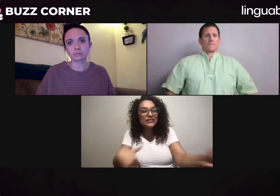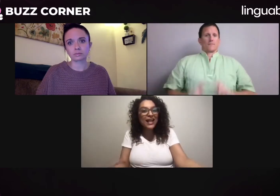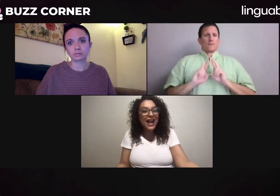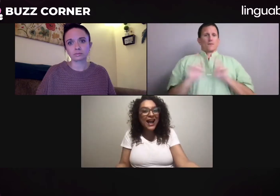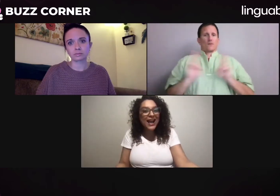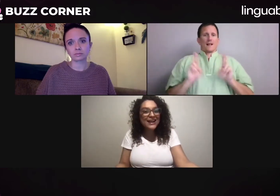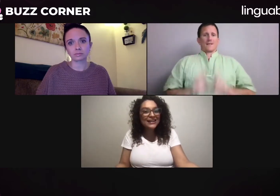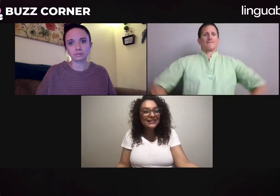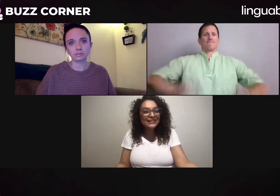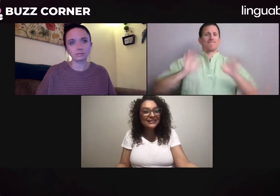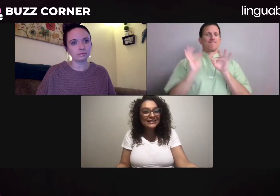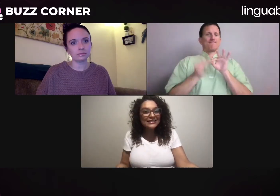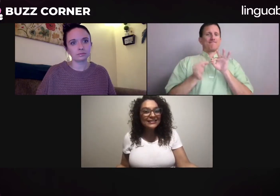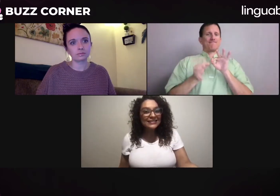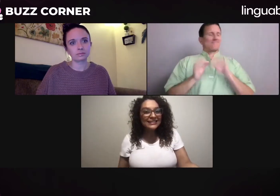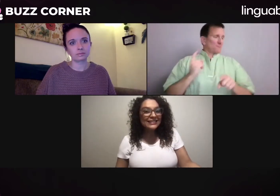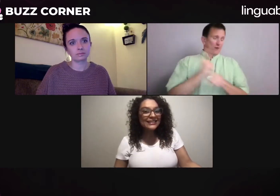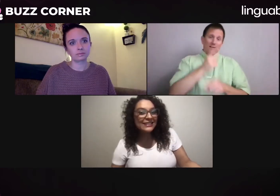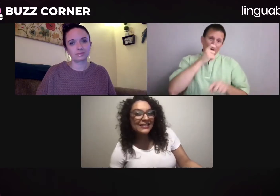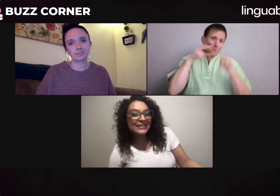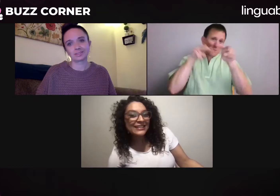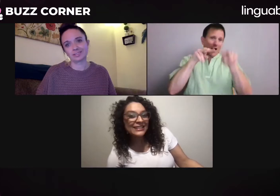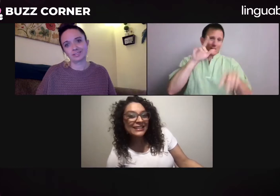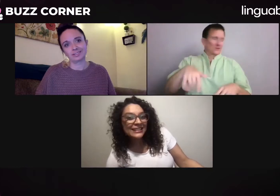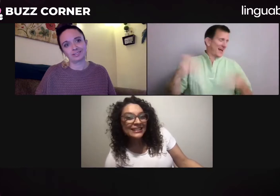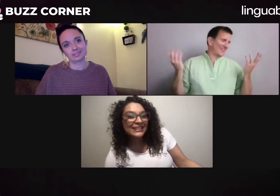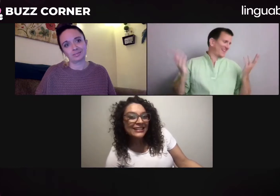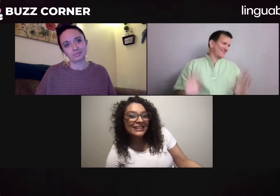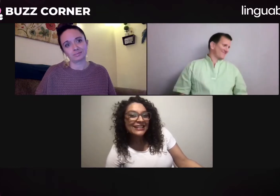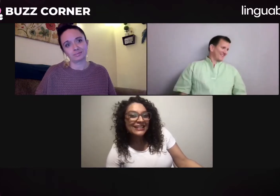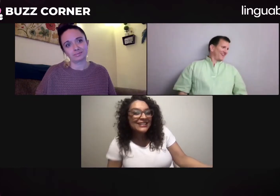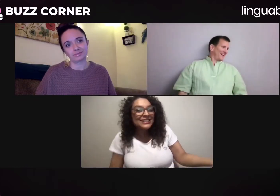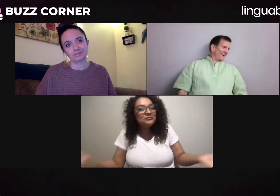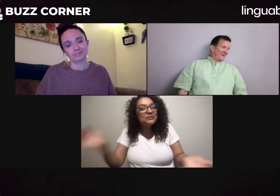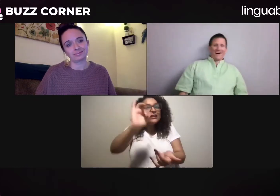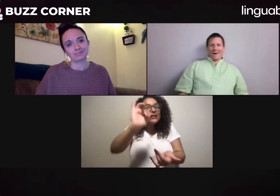Right, who is watching that?